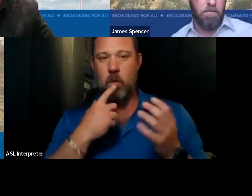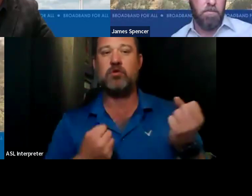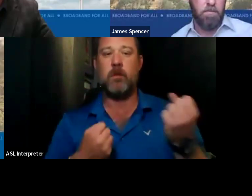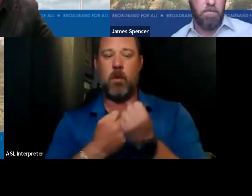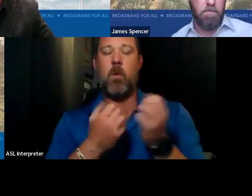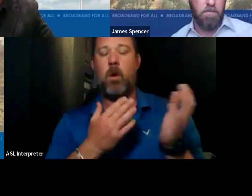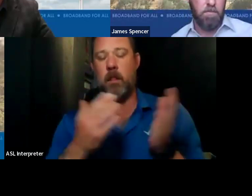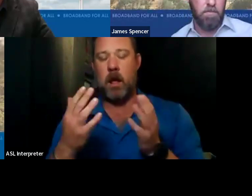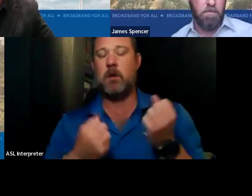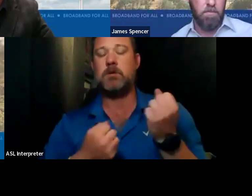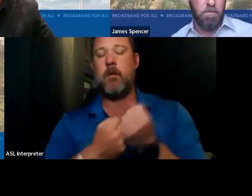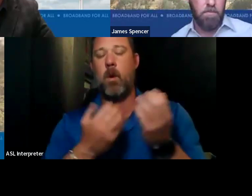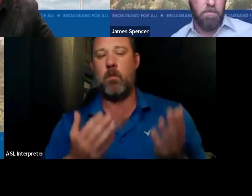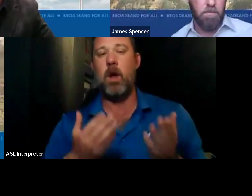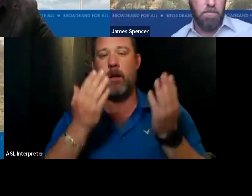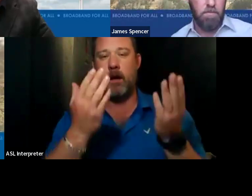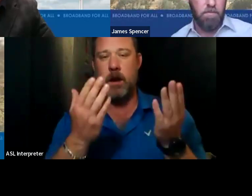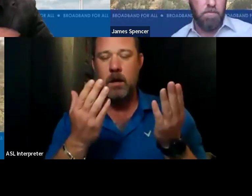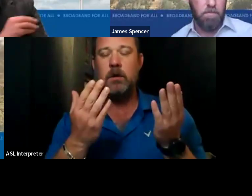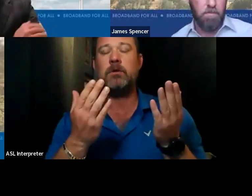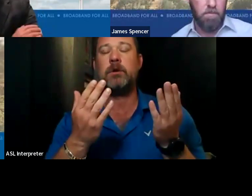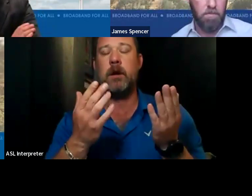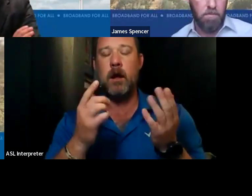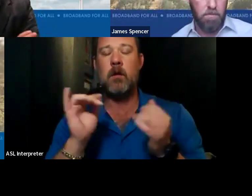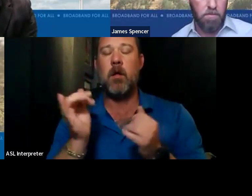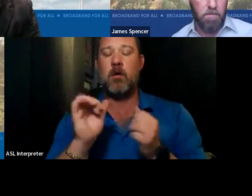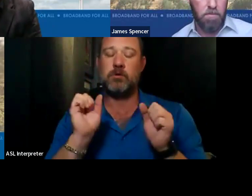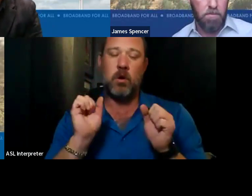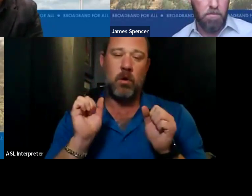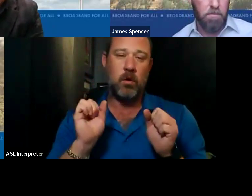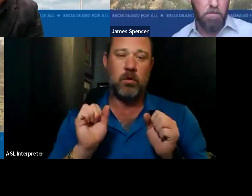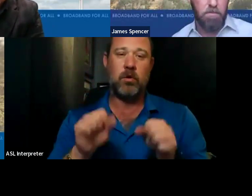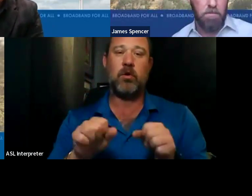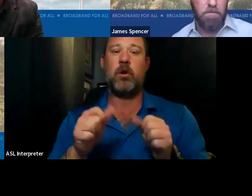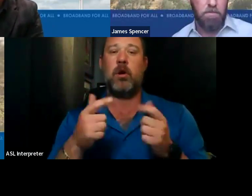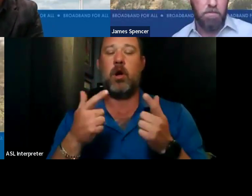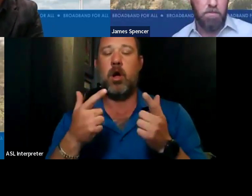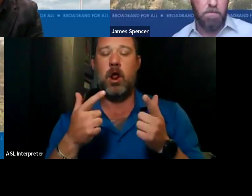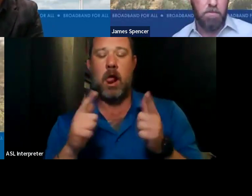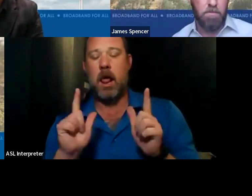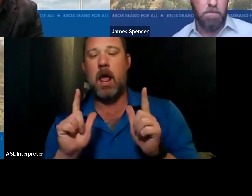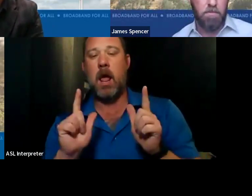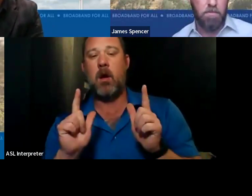we're supporting the recommendations. And also, it could perhaps maybe allow additional fundings